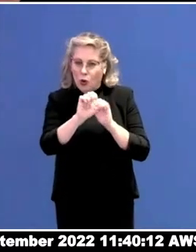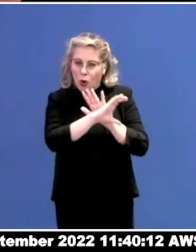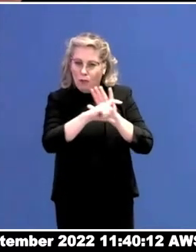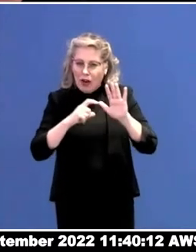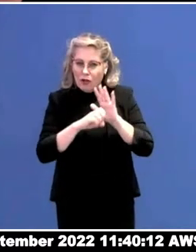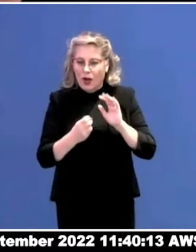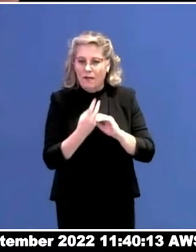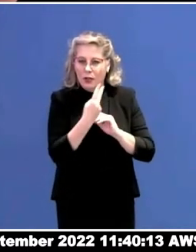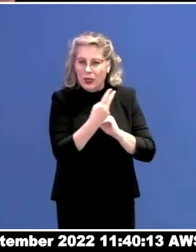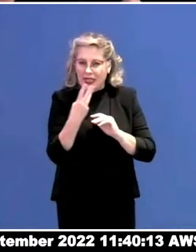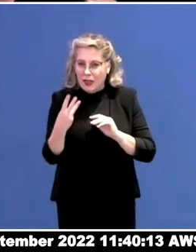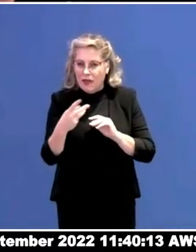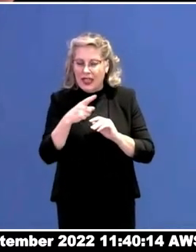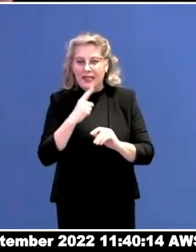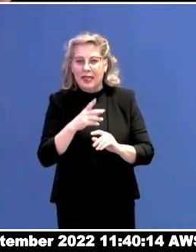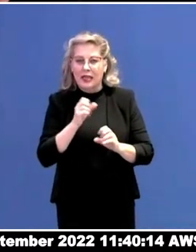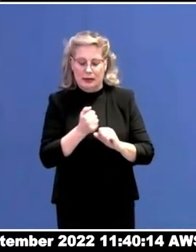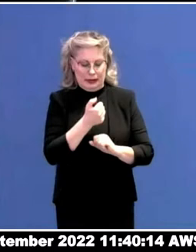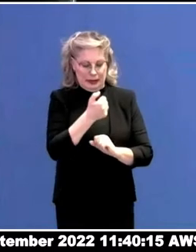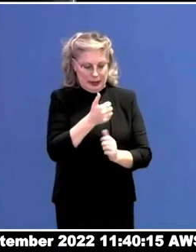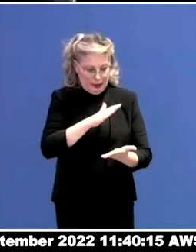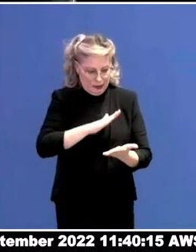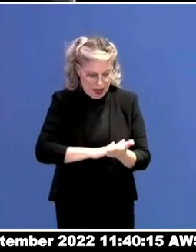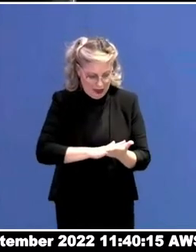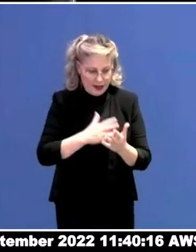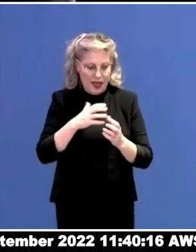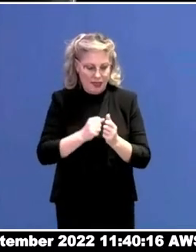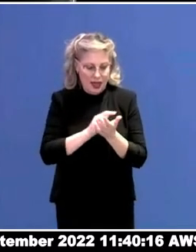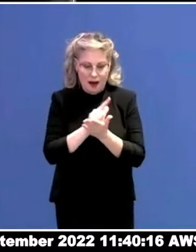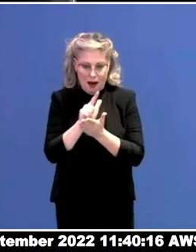initially for six months but was extended by two months.